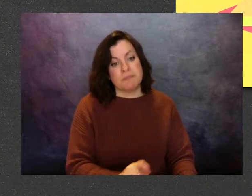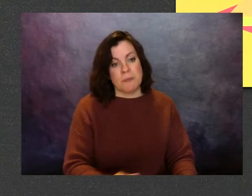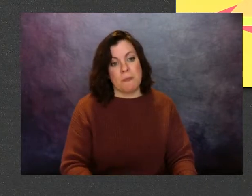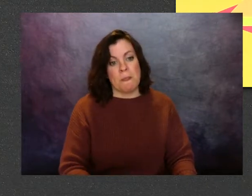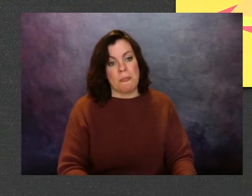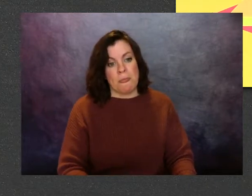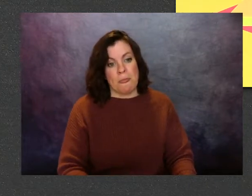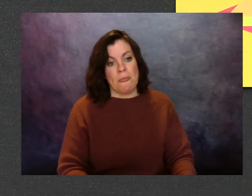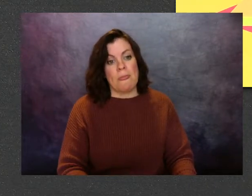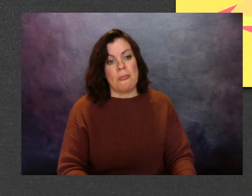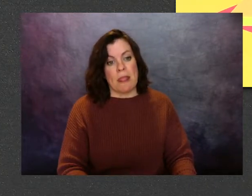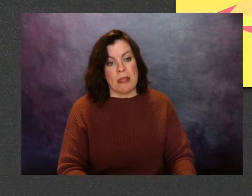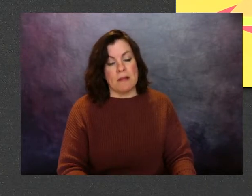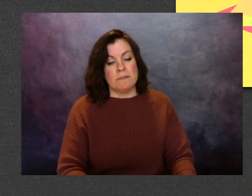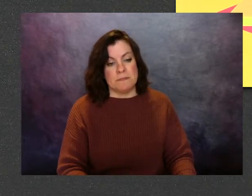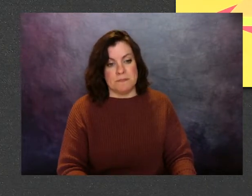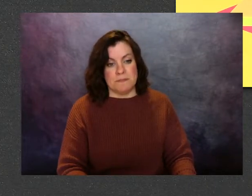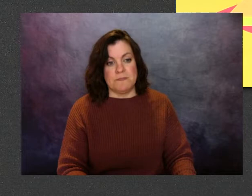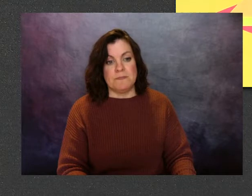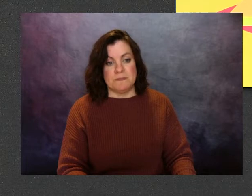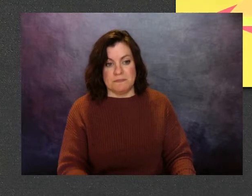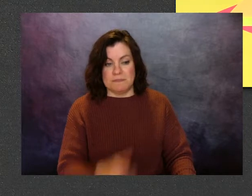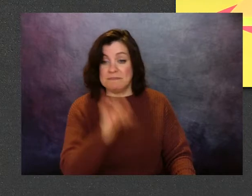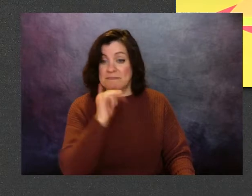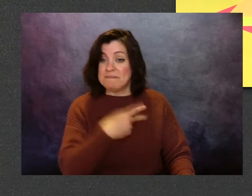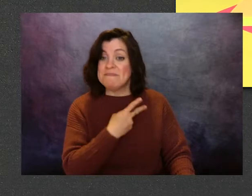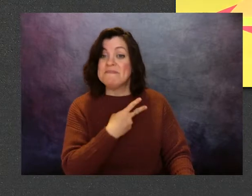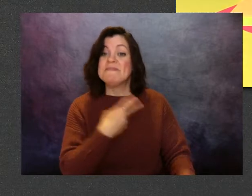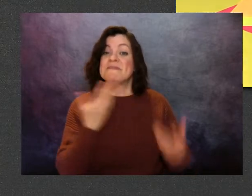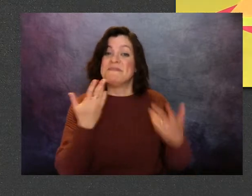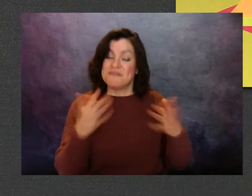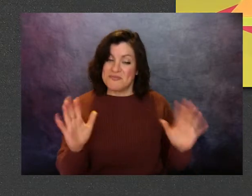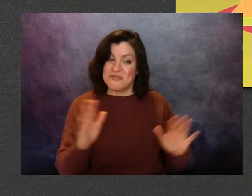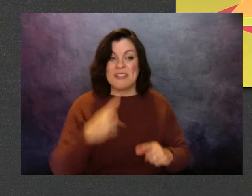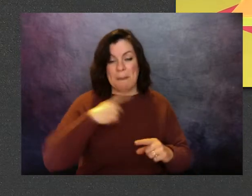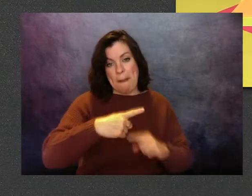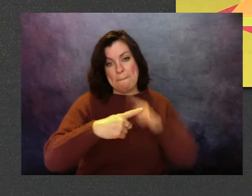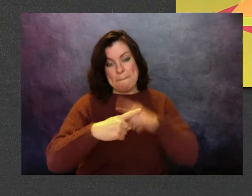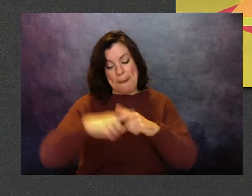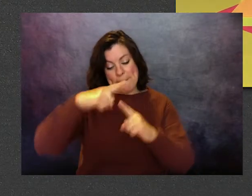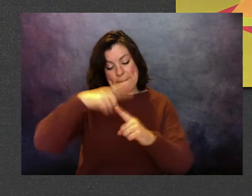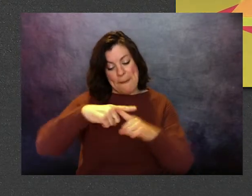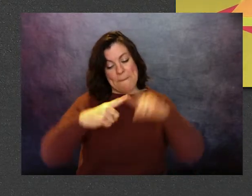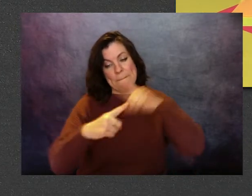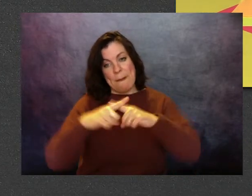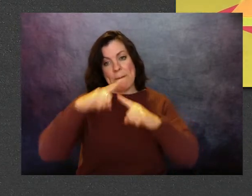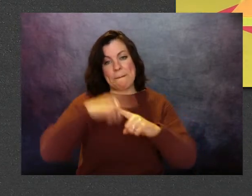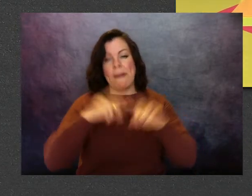just so it's looking like I have some good fire wood down there. Yeah.